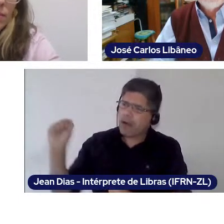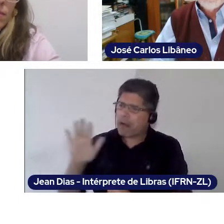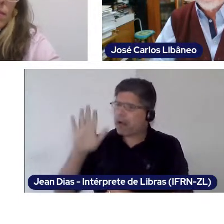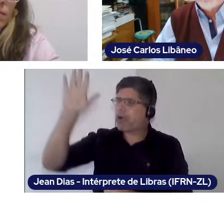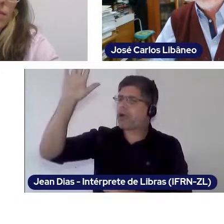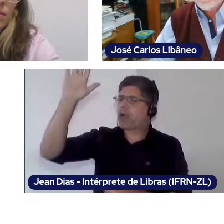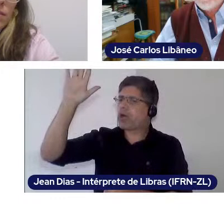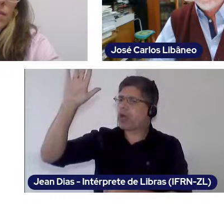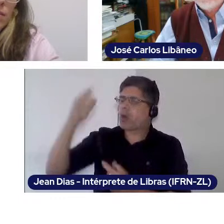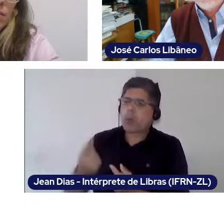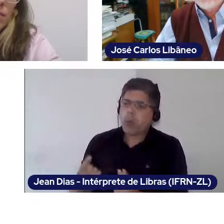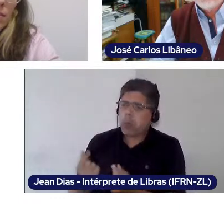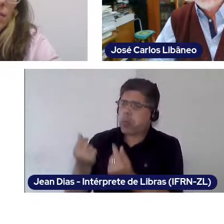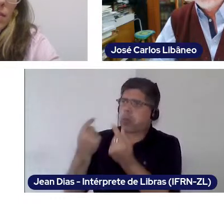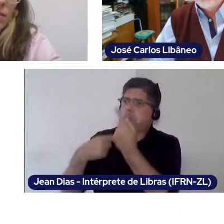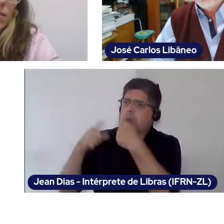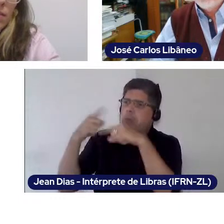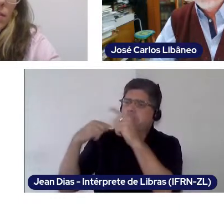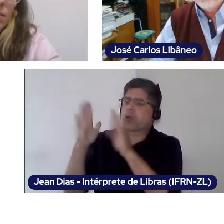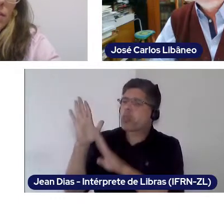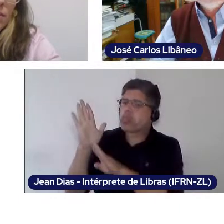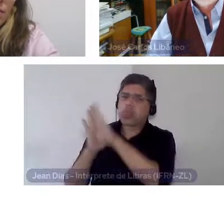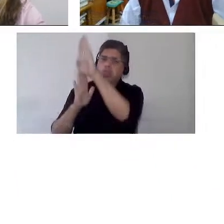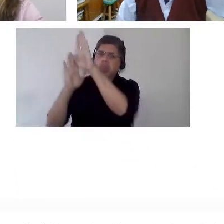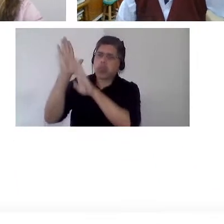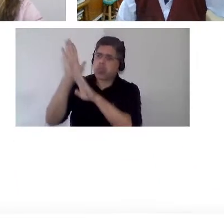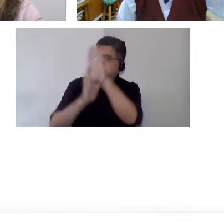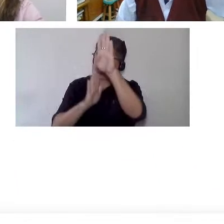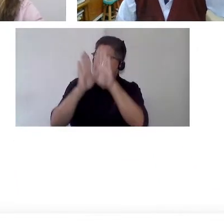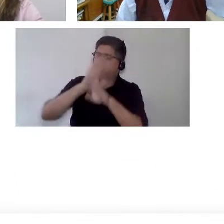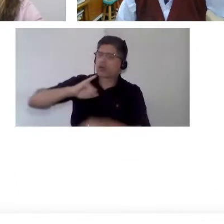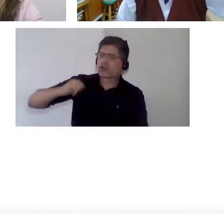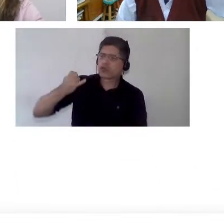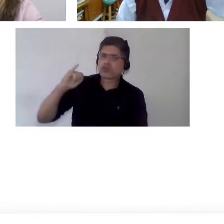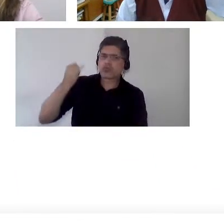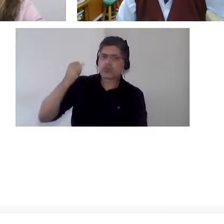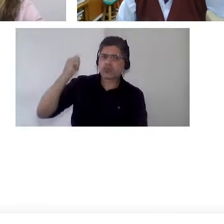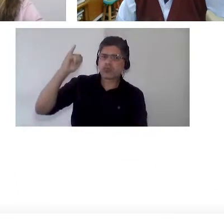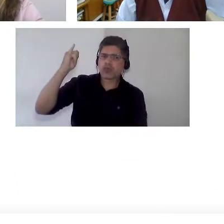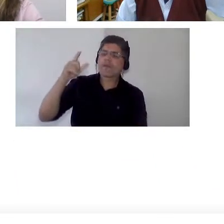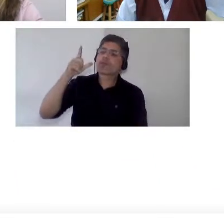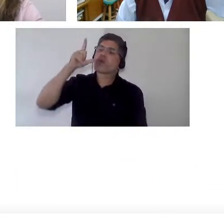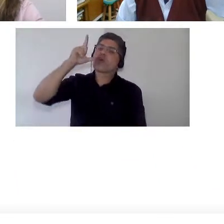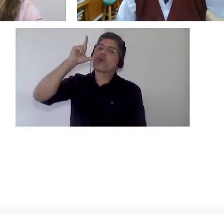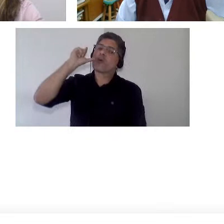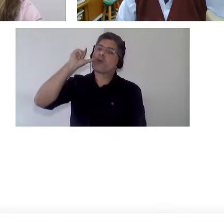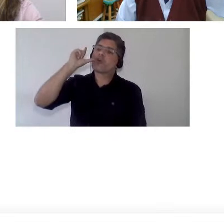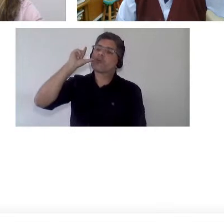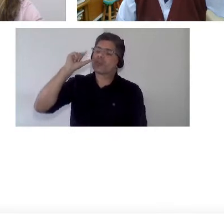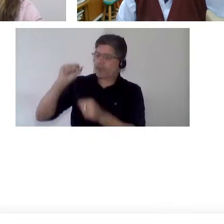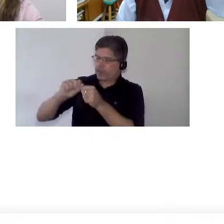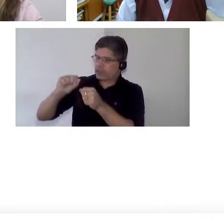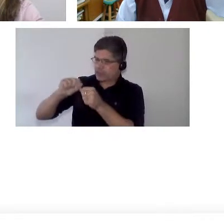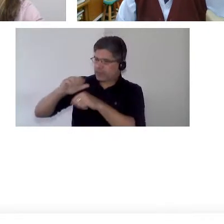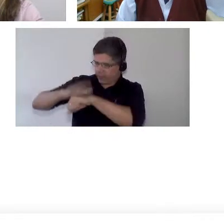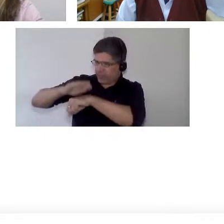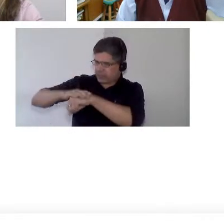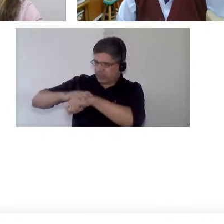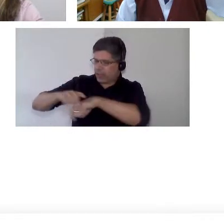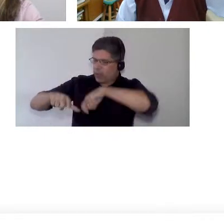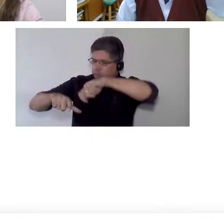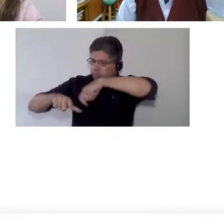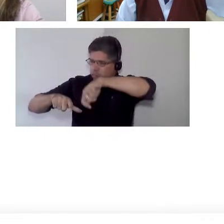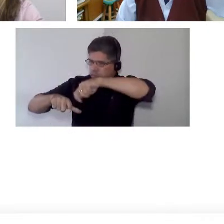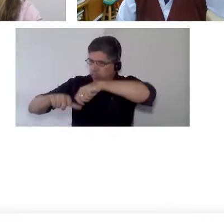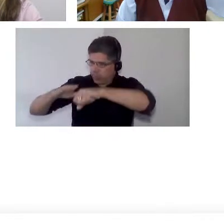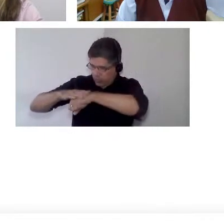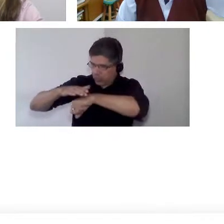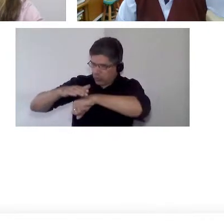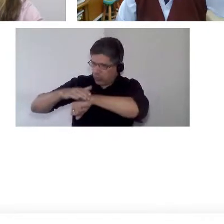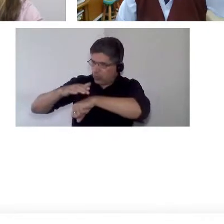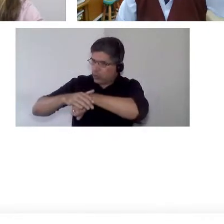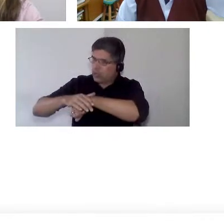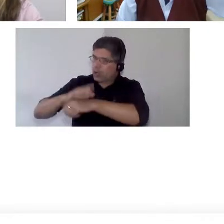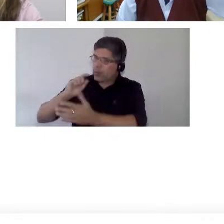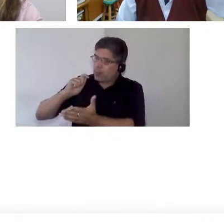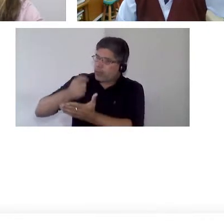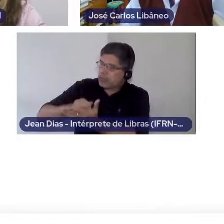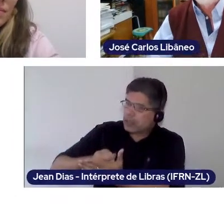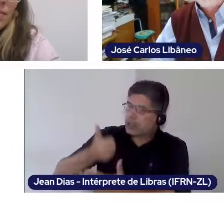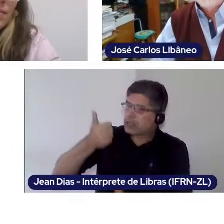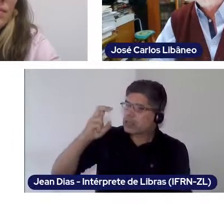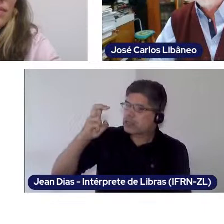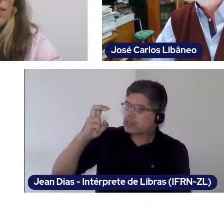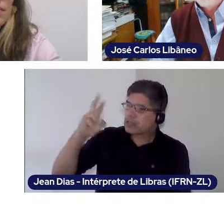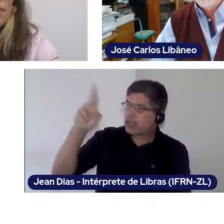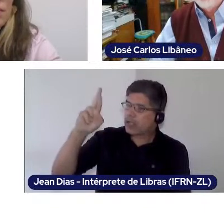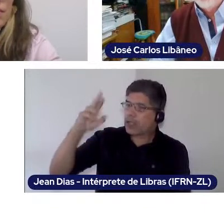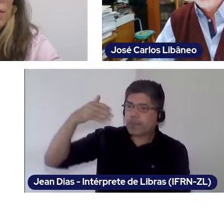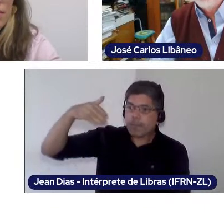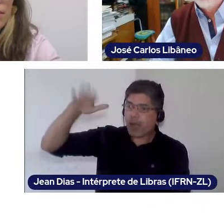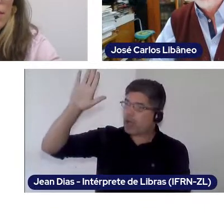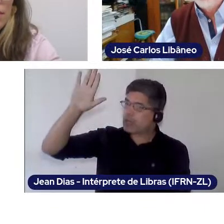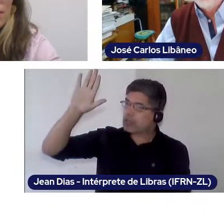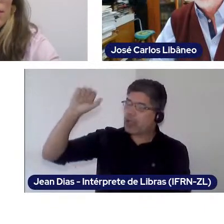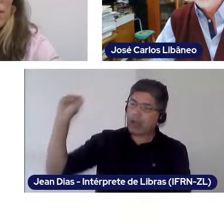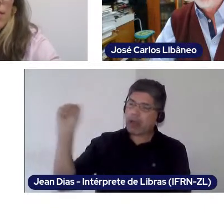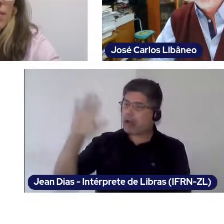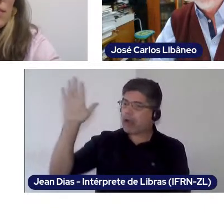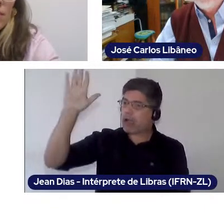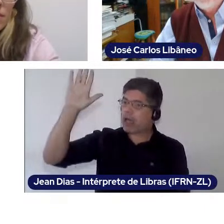Going further, I will tell you a concrete experience of mine. I was making dinner yesterday, and I had to pay 15 reais more than I payed last week. And if you look at the beginning of the month, that is 25 reais more.